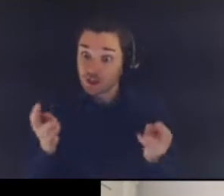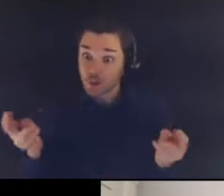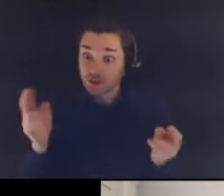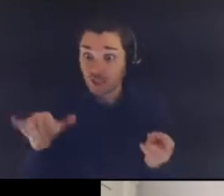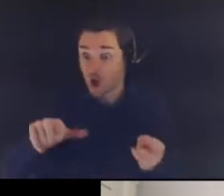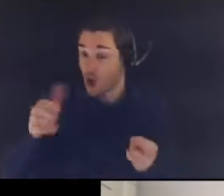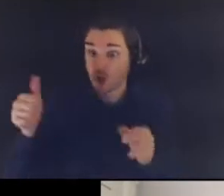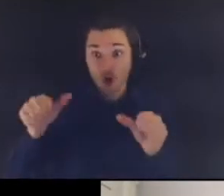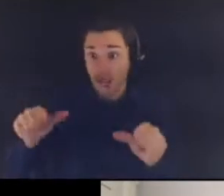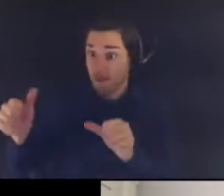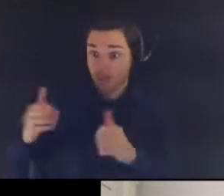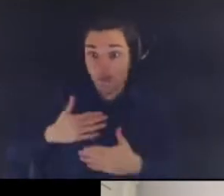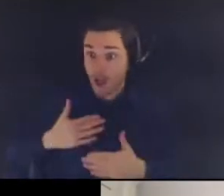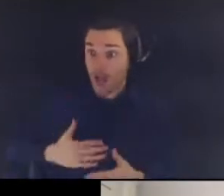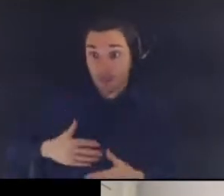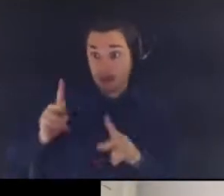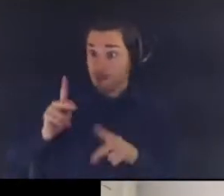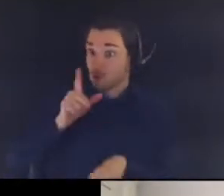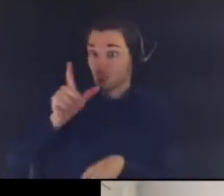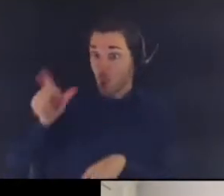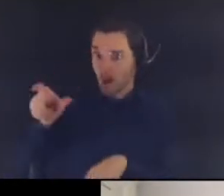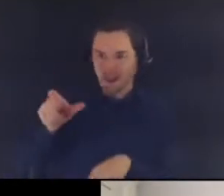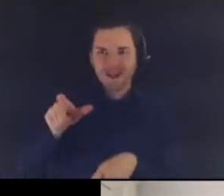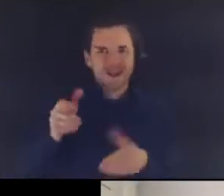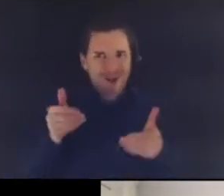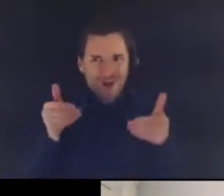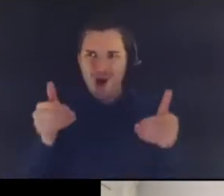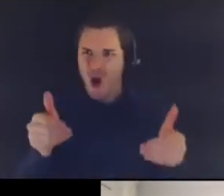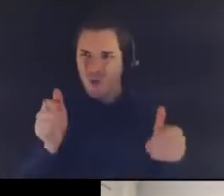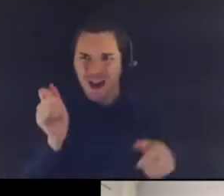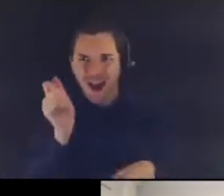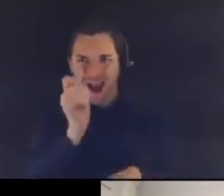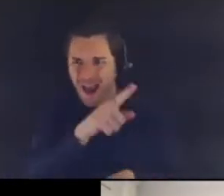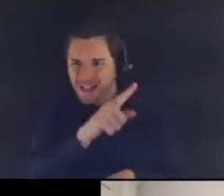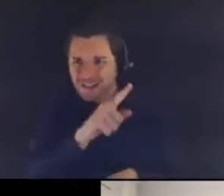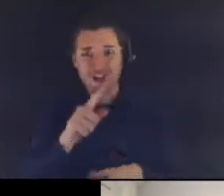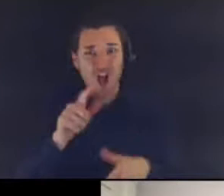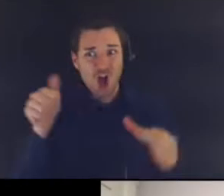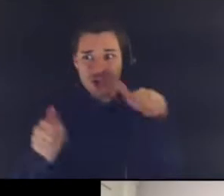because under the Americans with Disabilities Act, the law that was established, we are